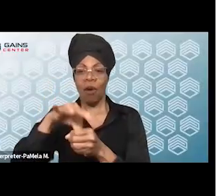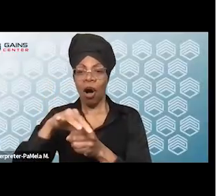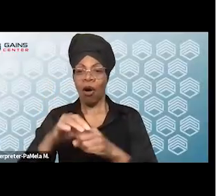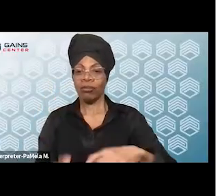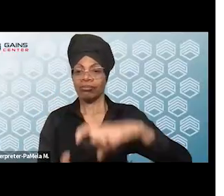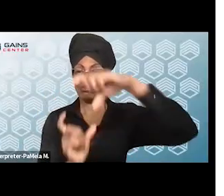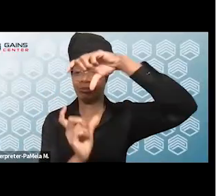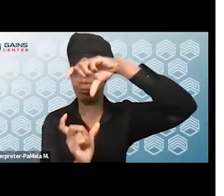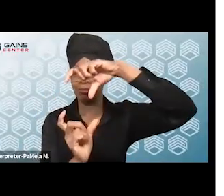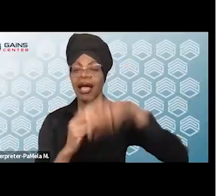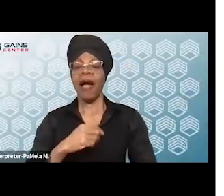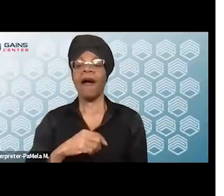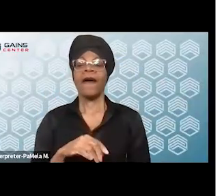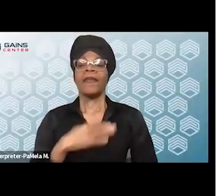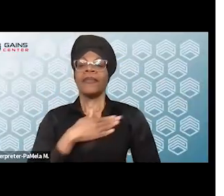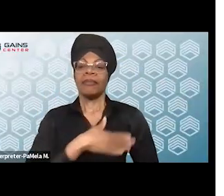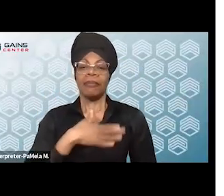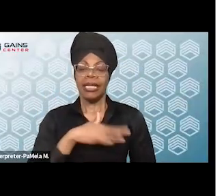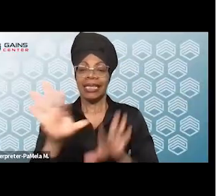so, please select and submit your responses.